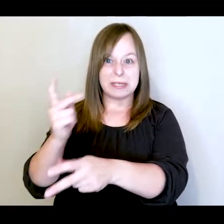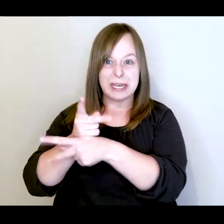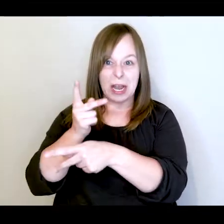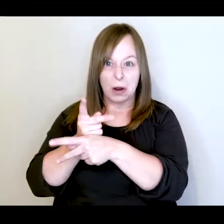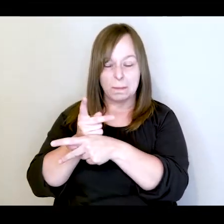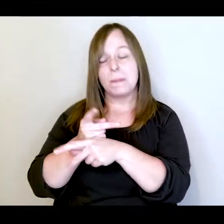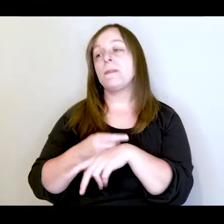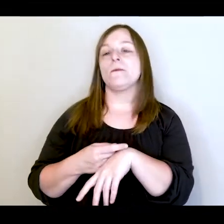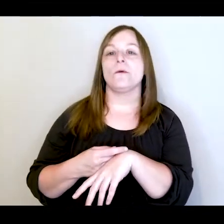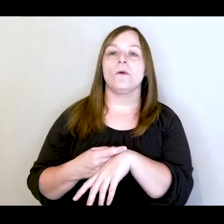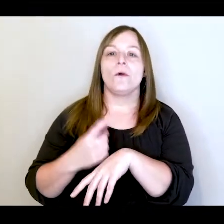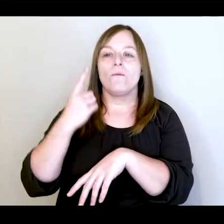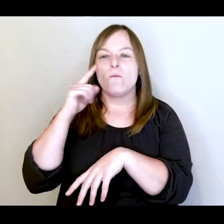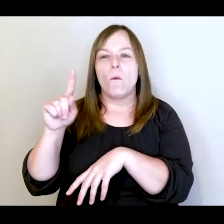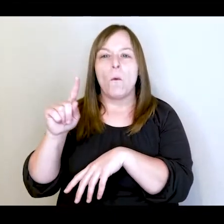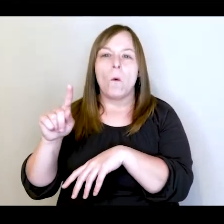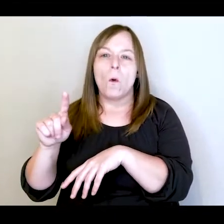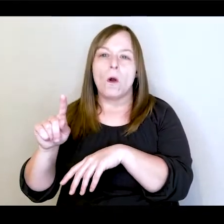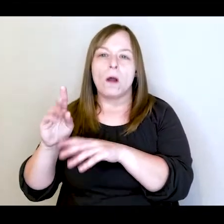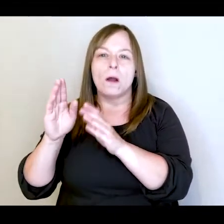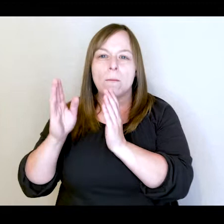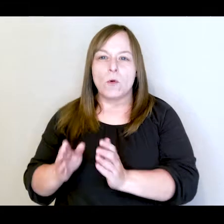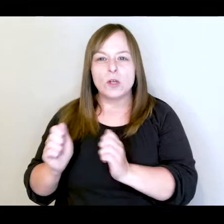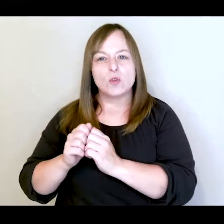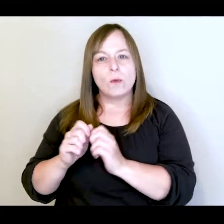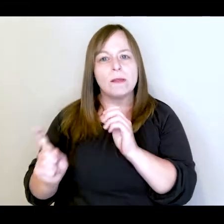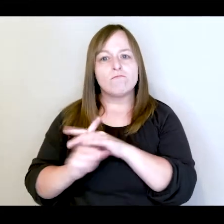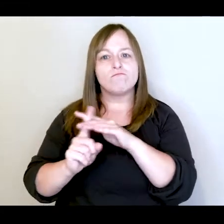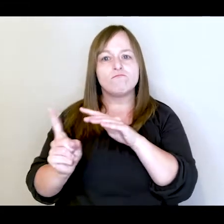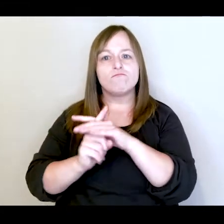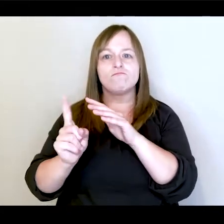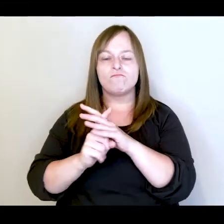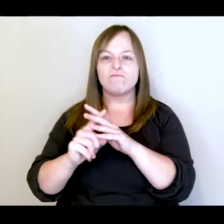So this is going to be for someone with a chronic or permanent